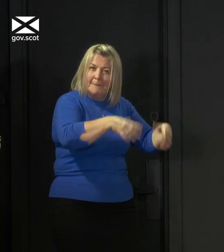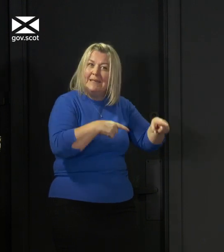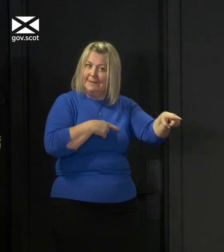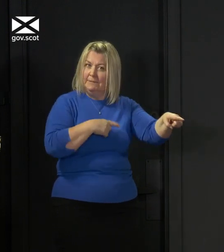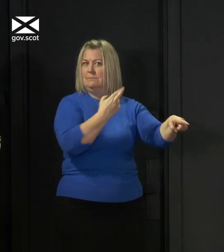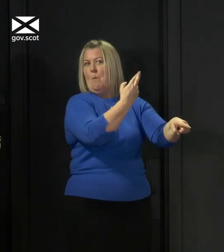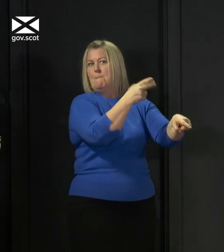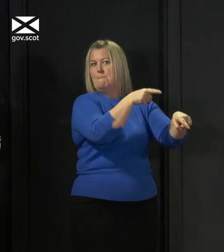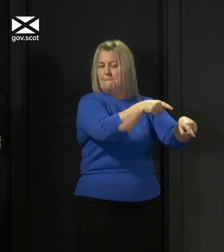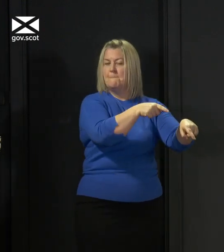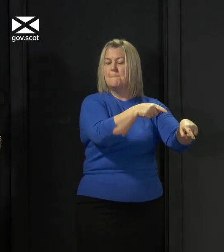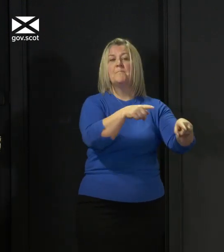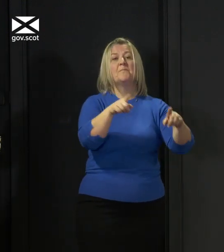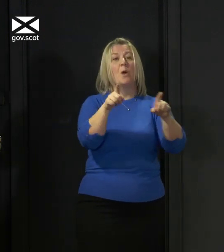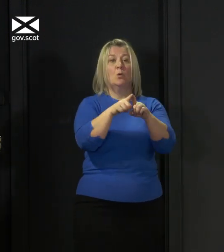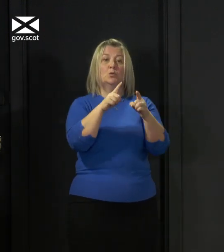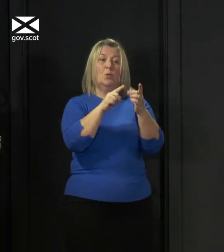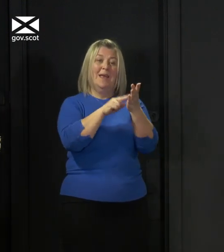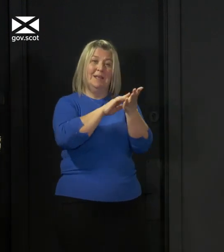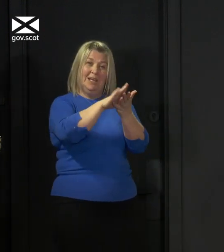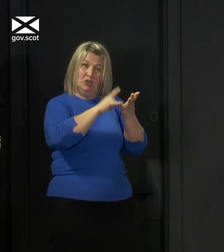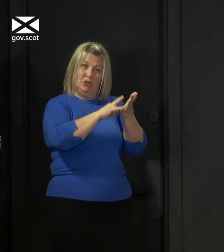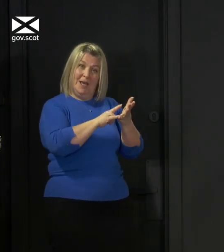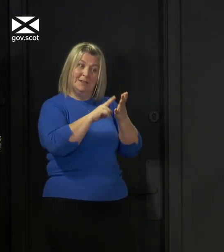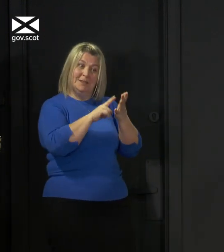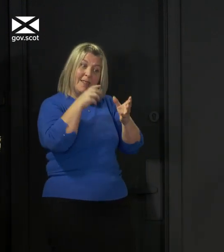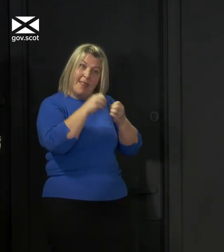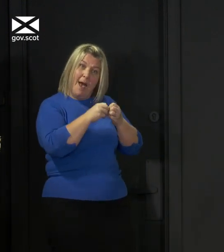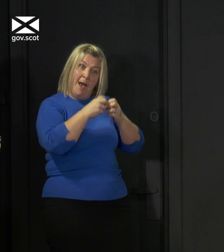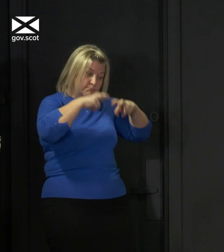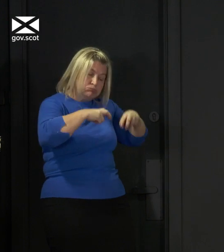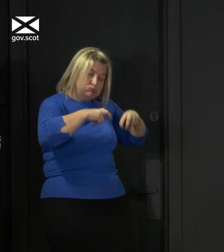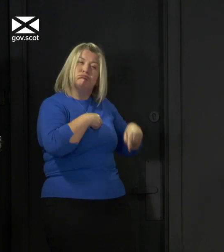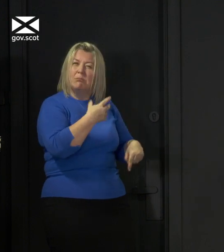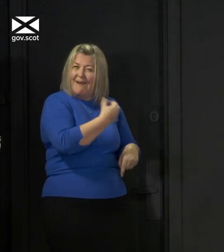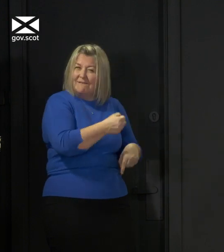NHS lab capacity but harness additional academic and commercial capacity I have